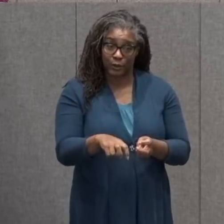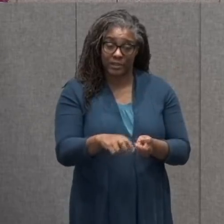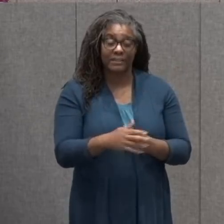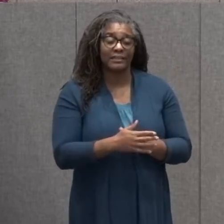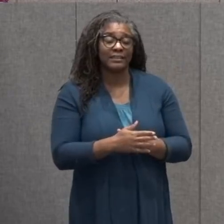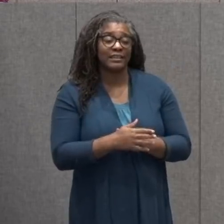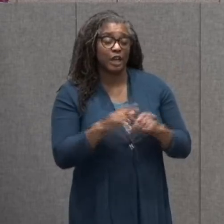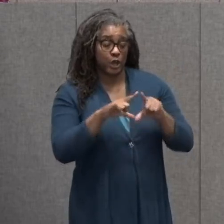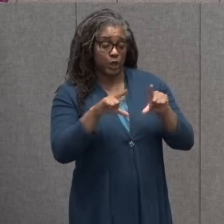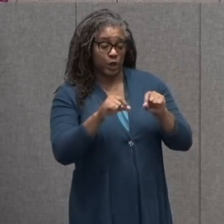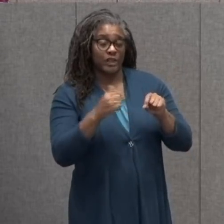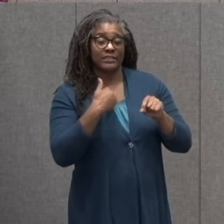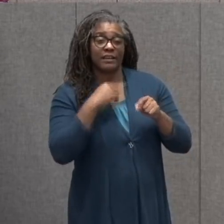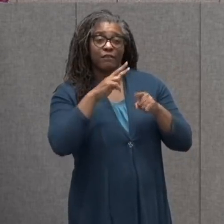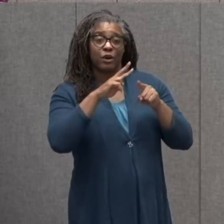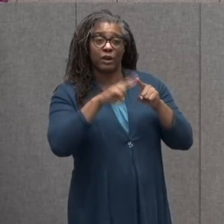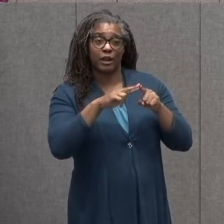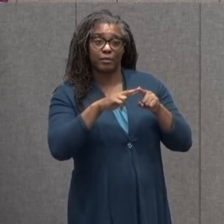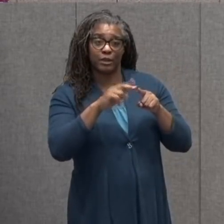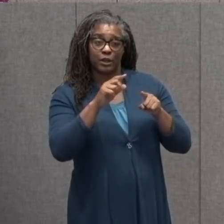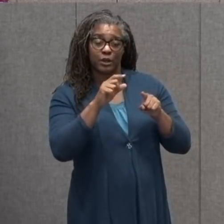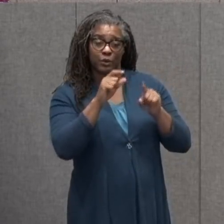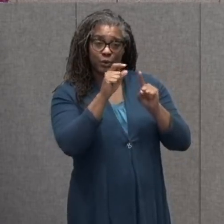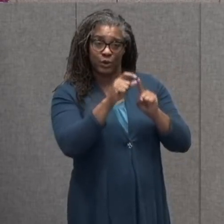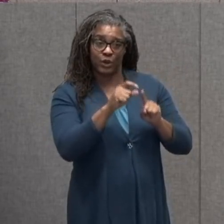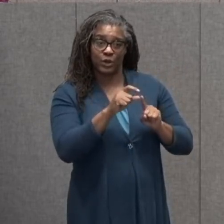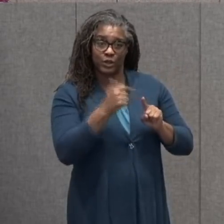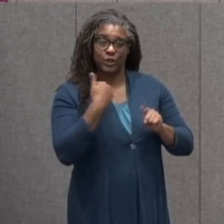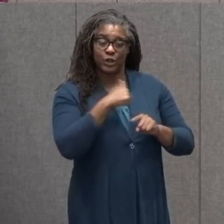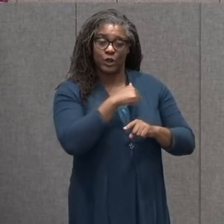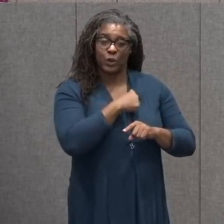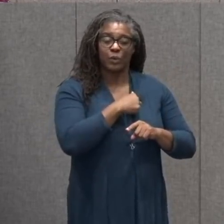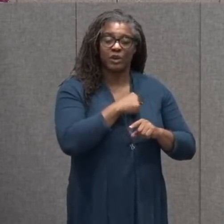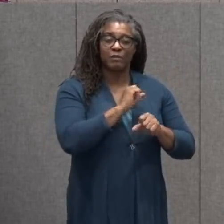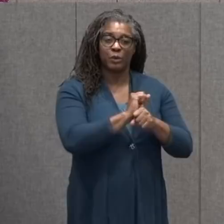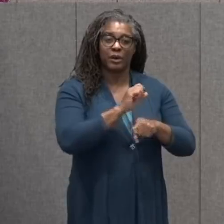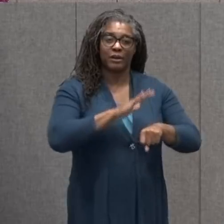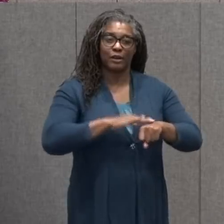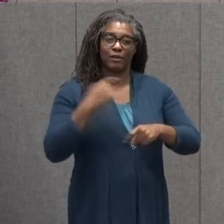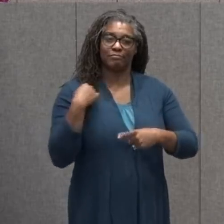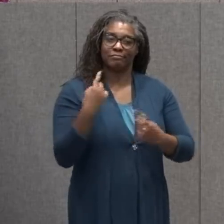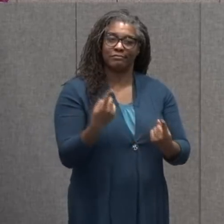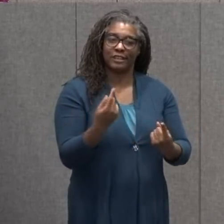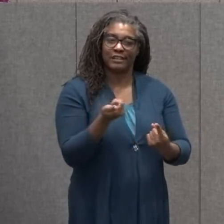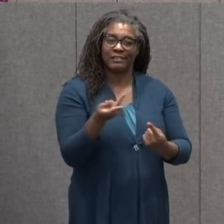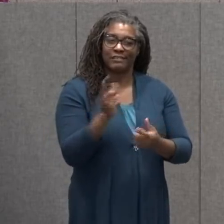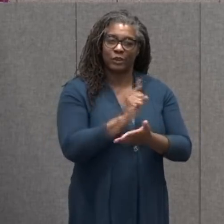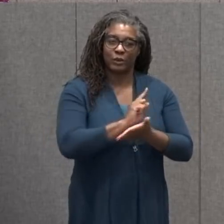that we've been working on these last couple weeks. You can print them out, and cut them out.